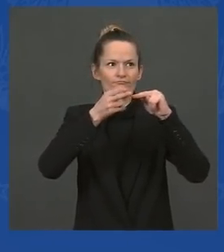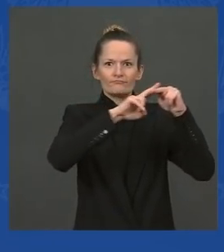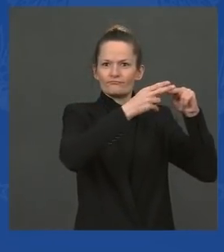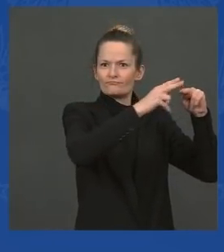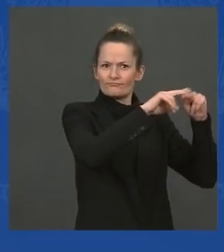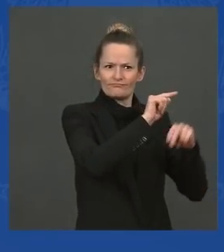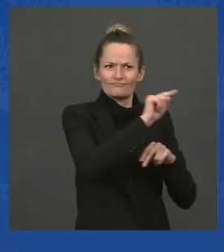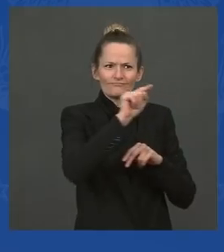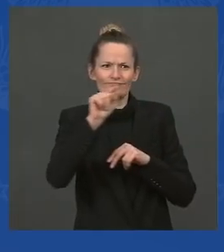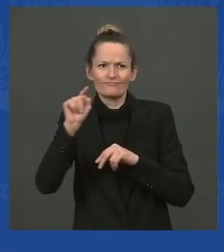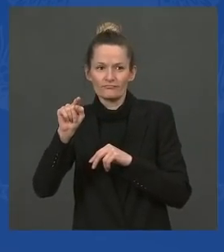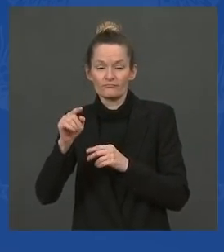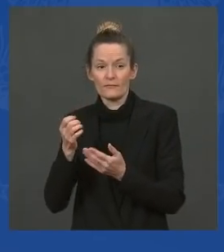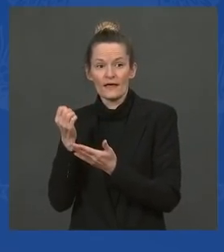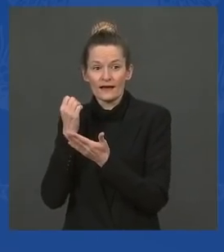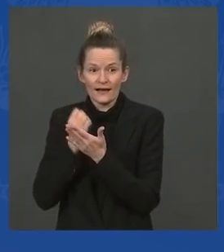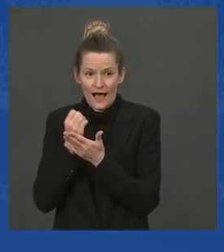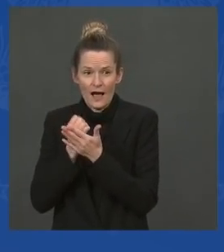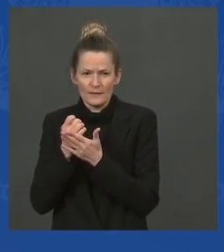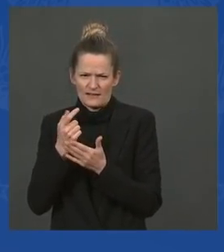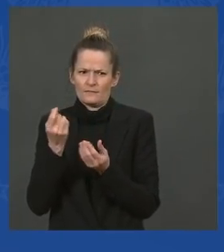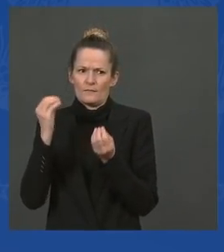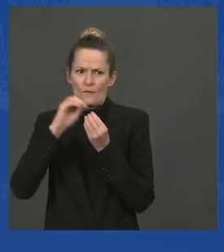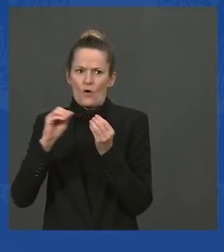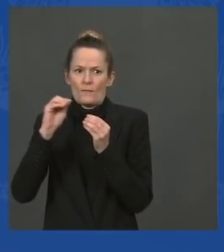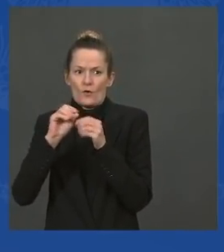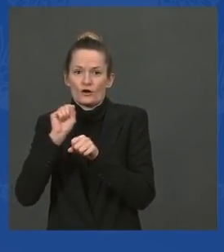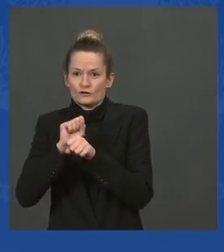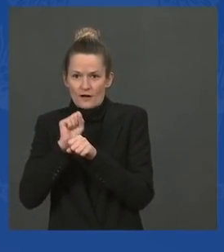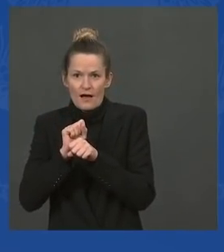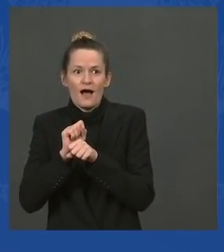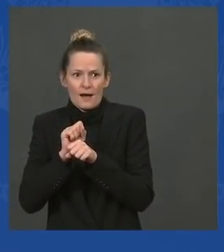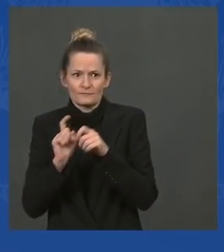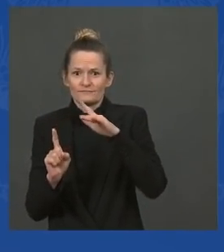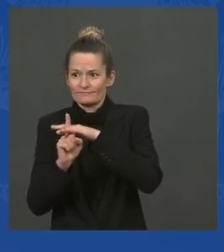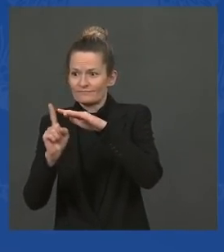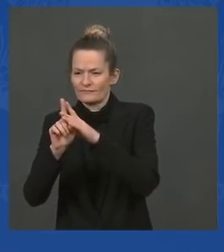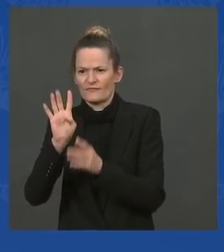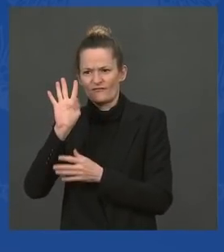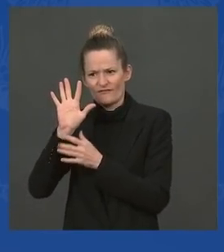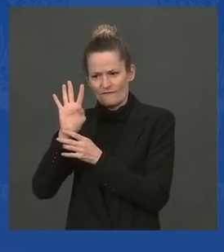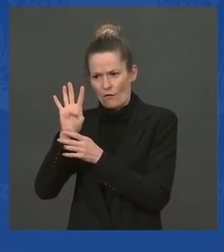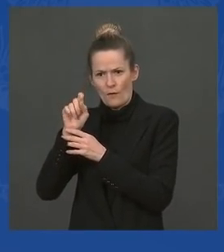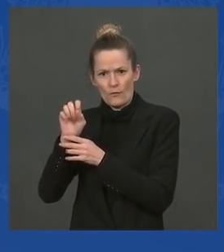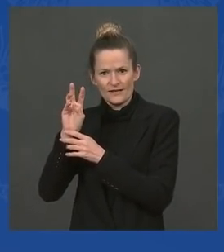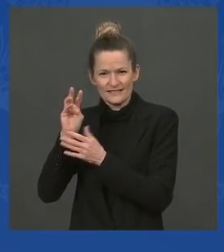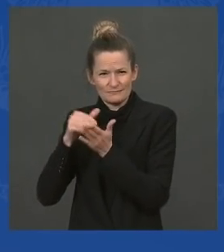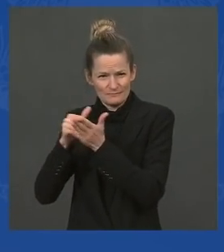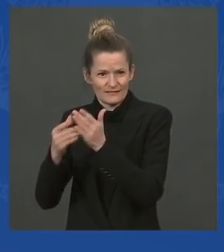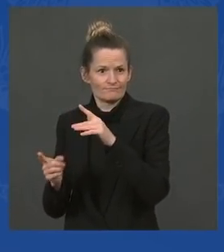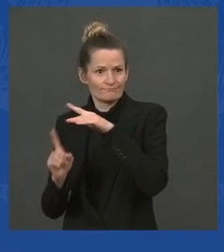since I became President on January 20th. There's a lot we can be proud of and a lot we can build on for the future,